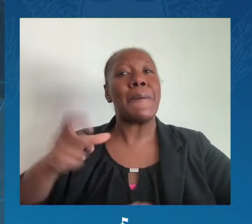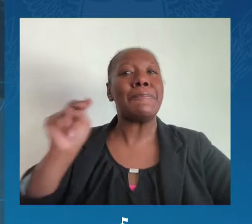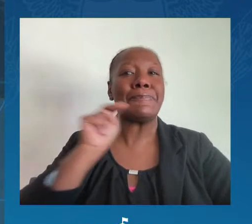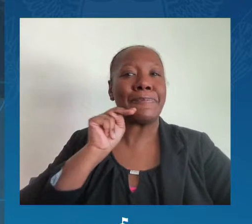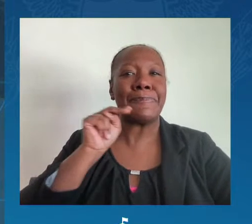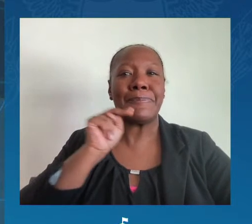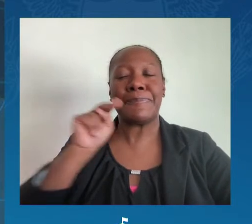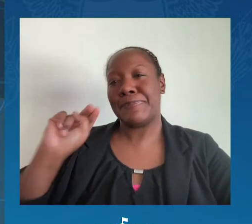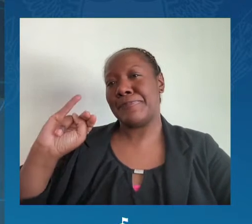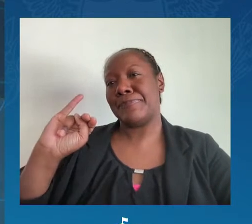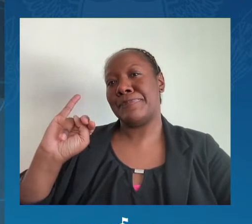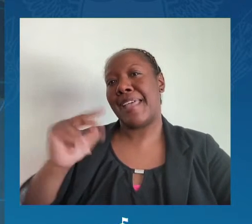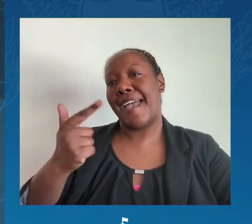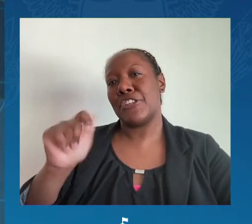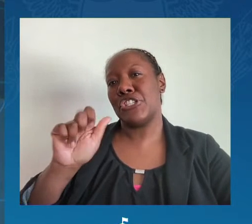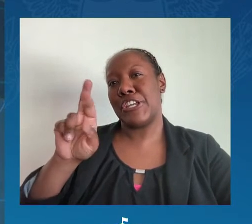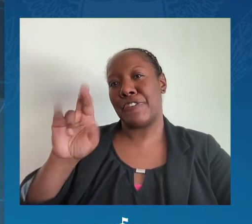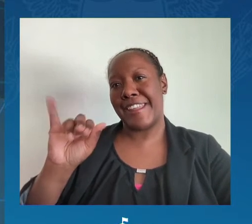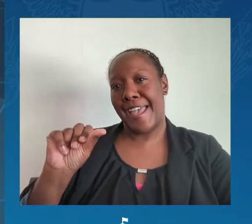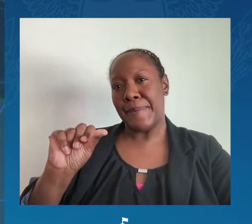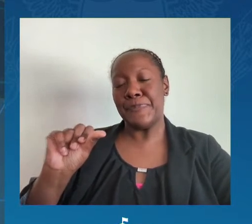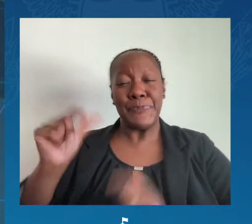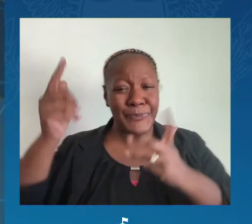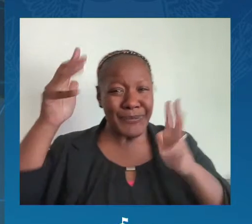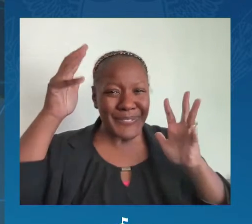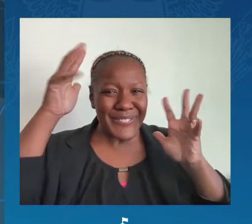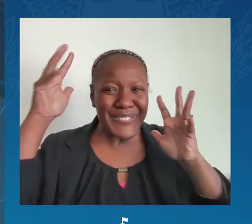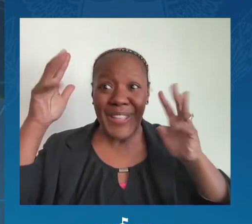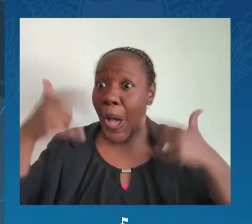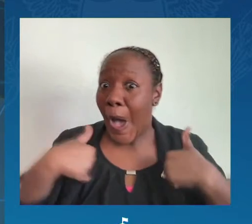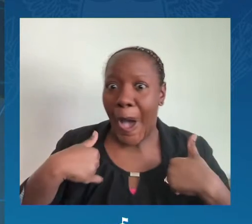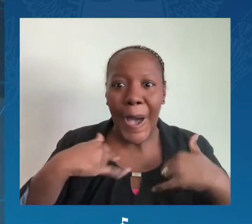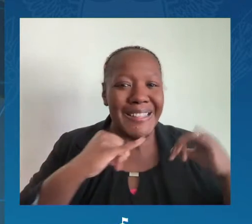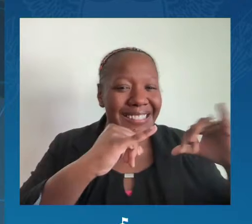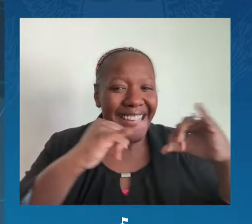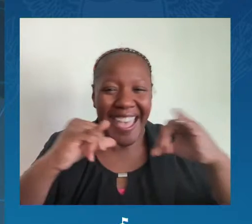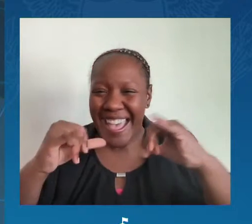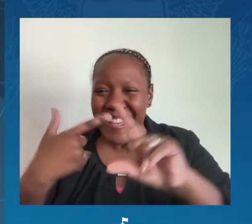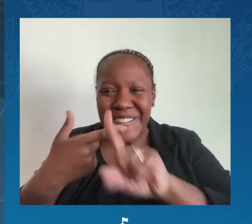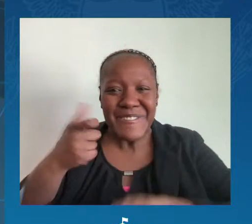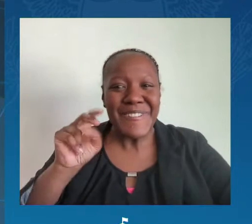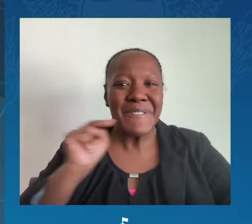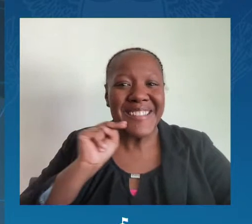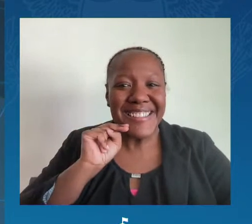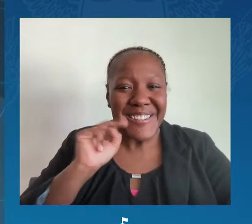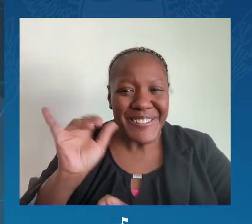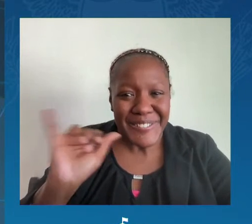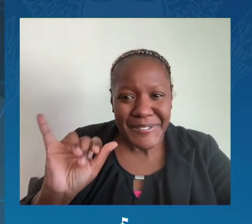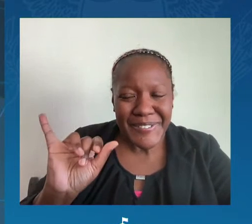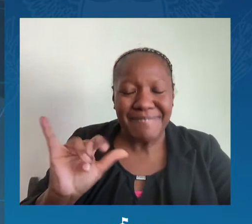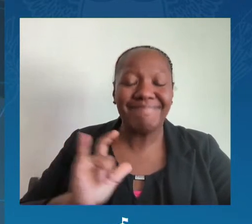I know firsthand how a few Nigerians in the crowd and while they brought me from Nigeria,